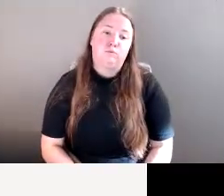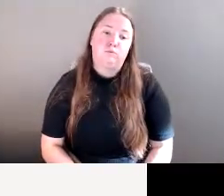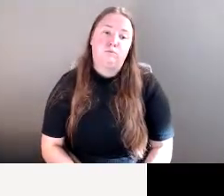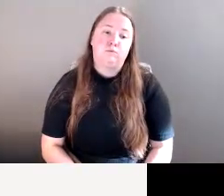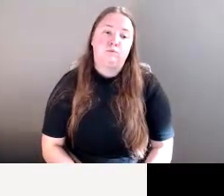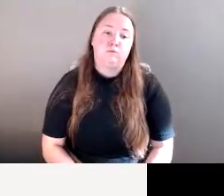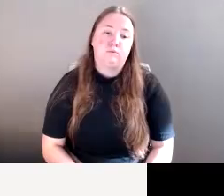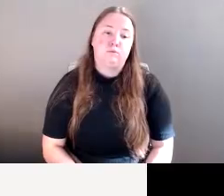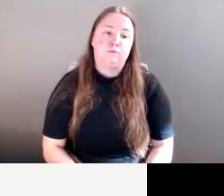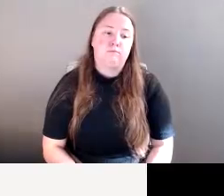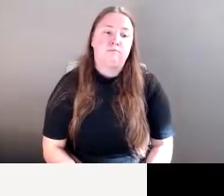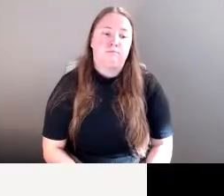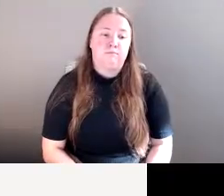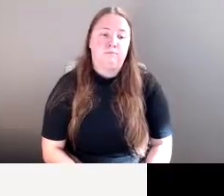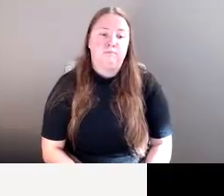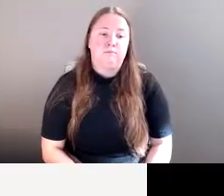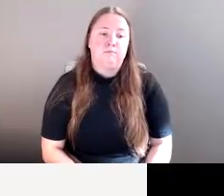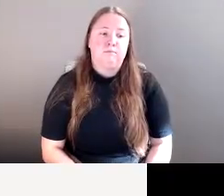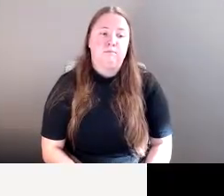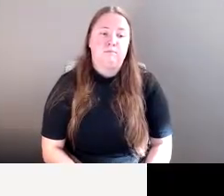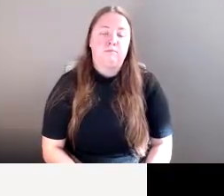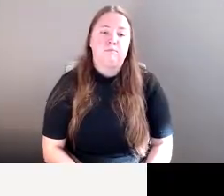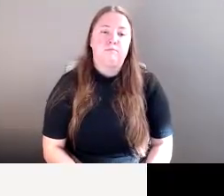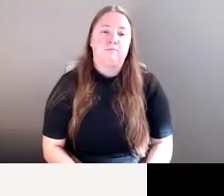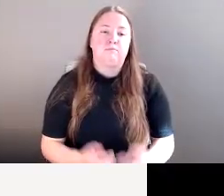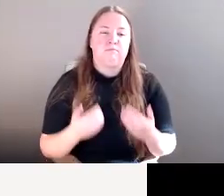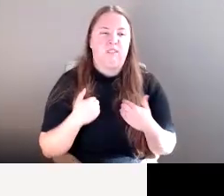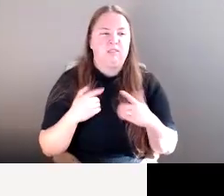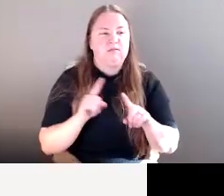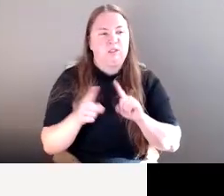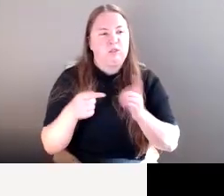It actually has the, different deadlines and due dates